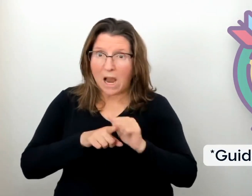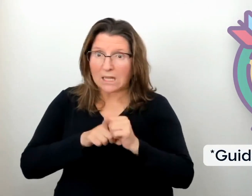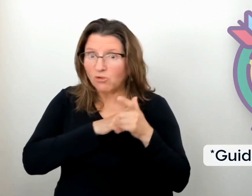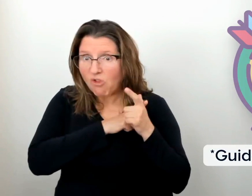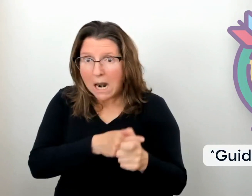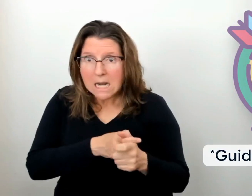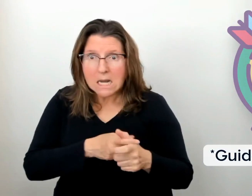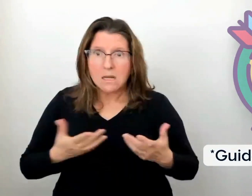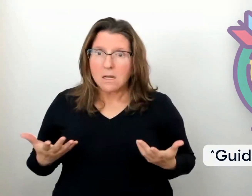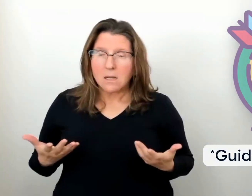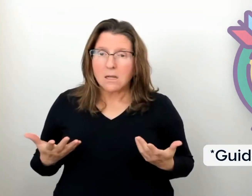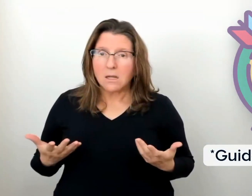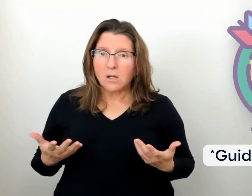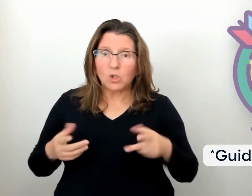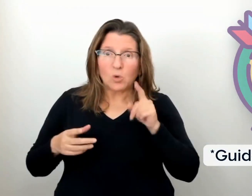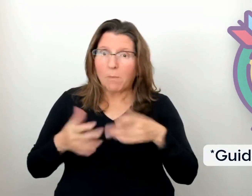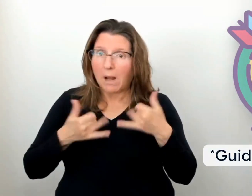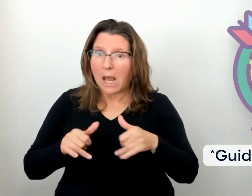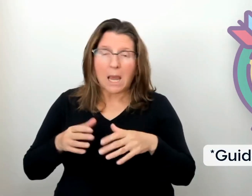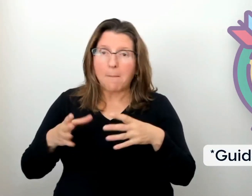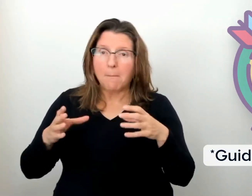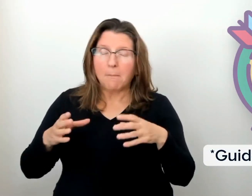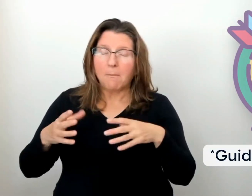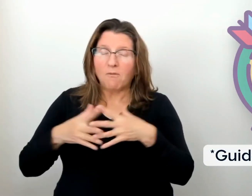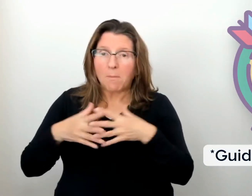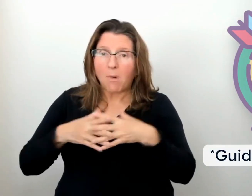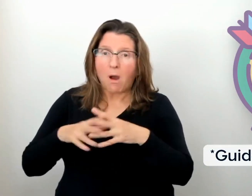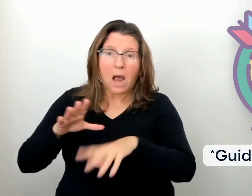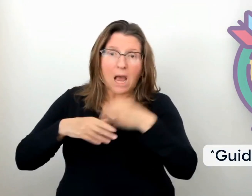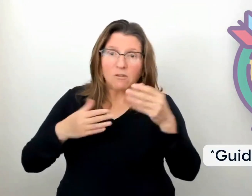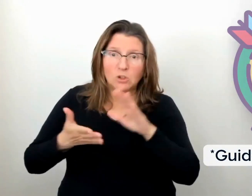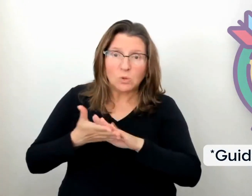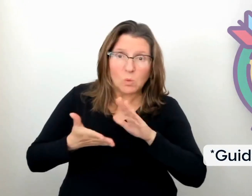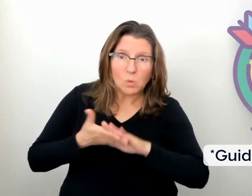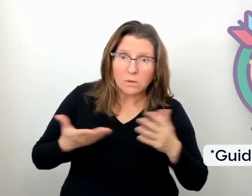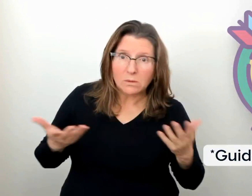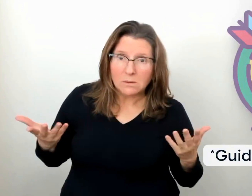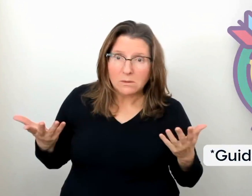So I asked him if he was running regularly, or playing football after school?